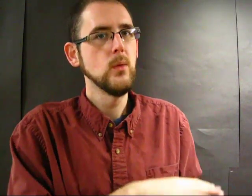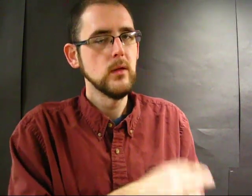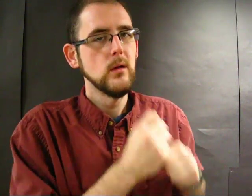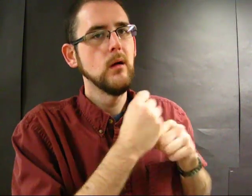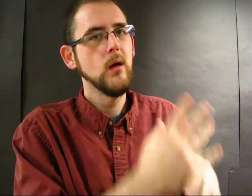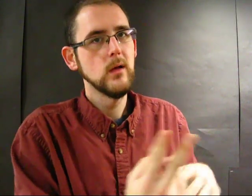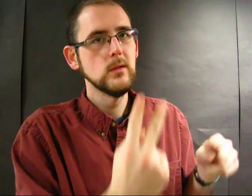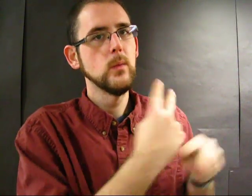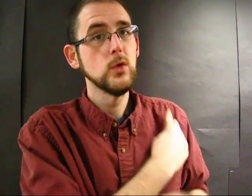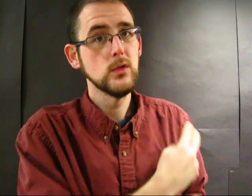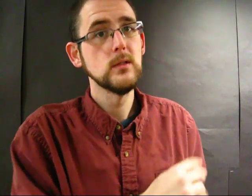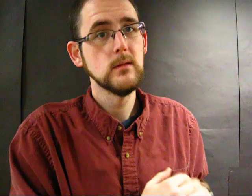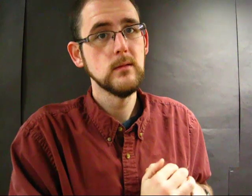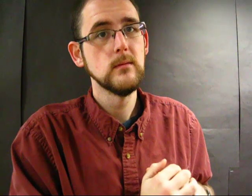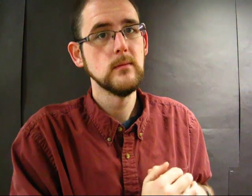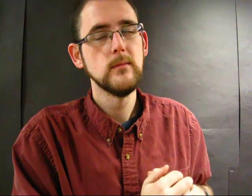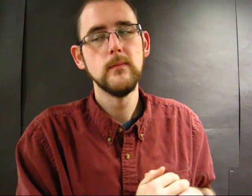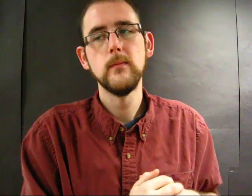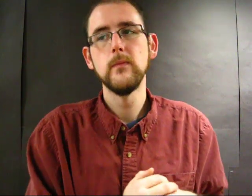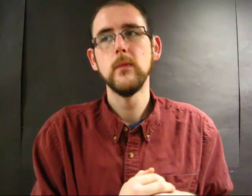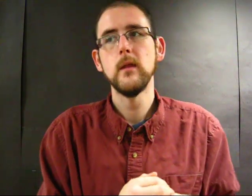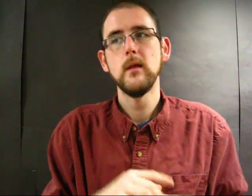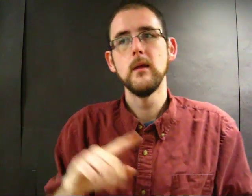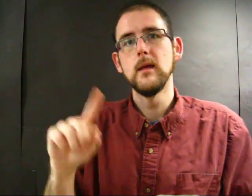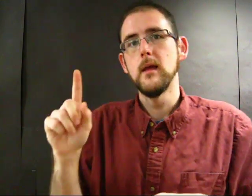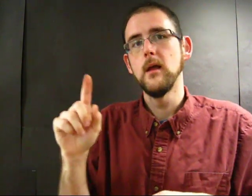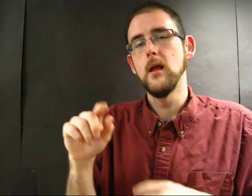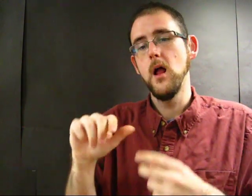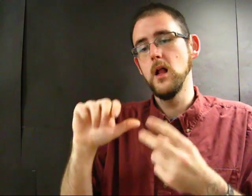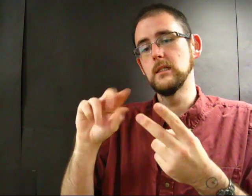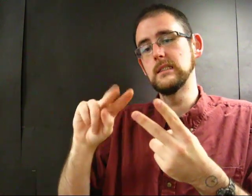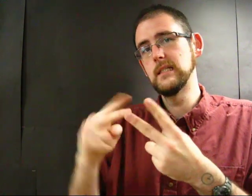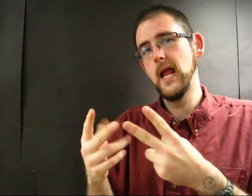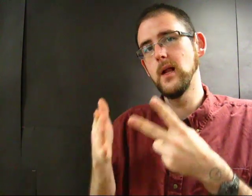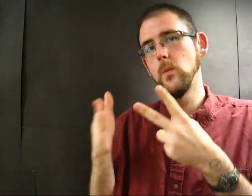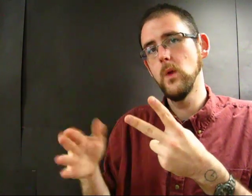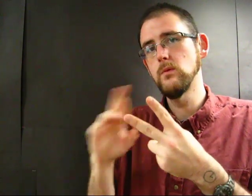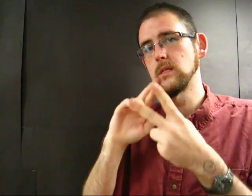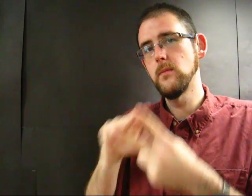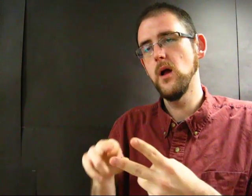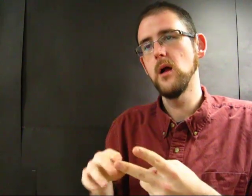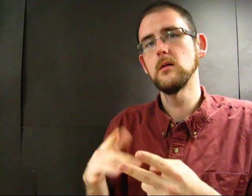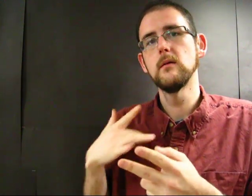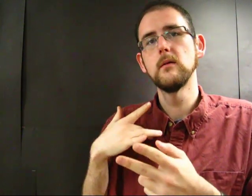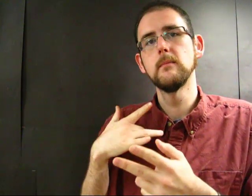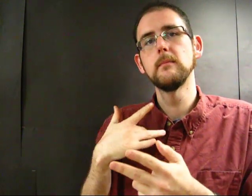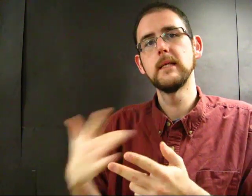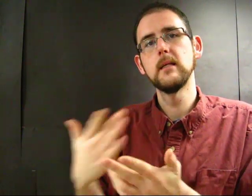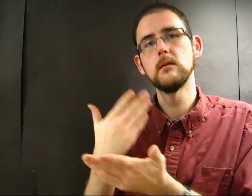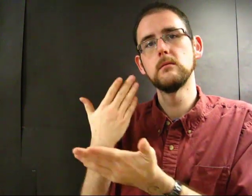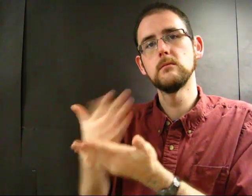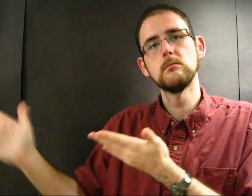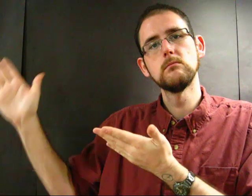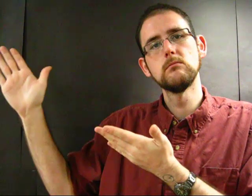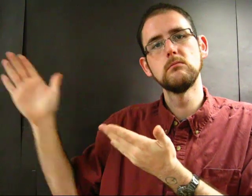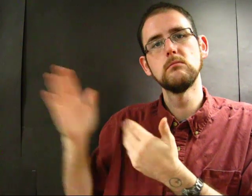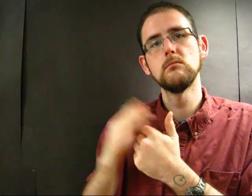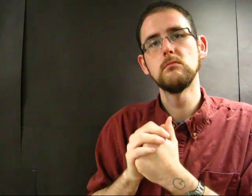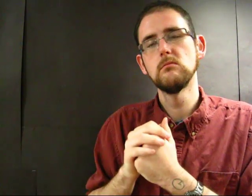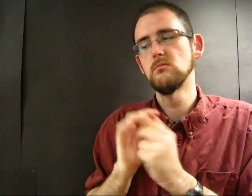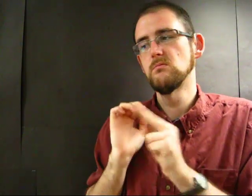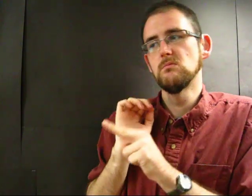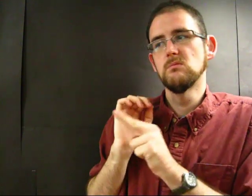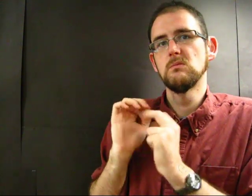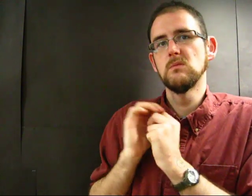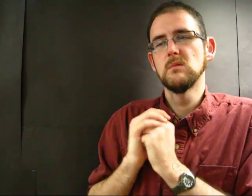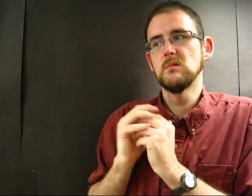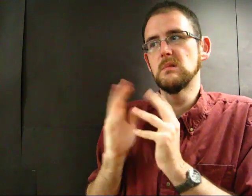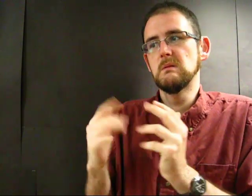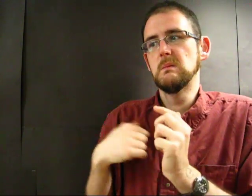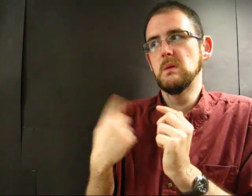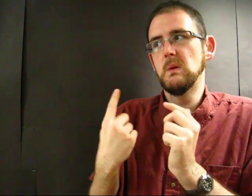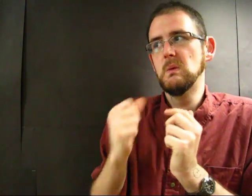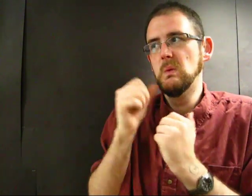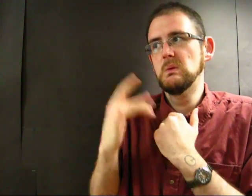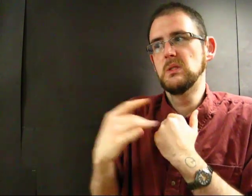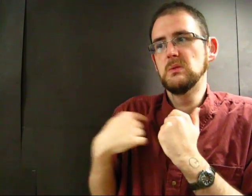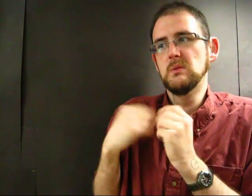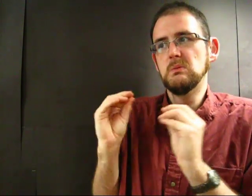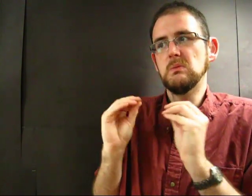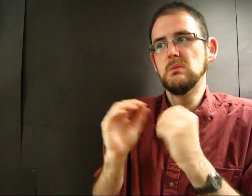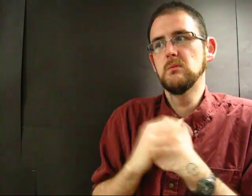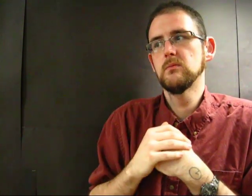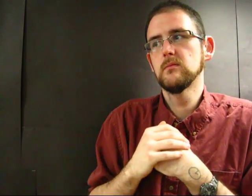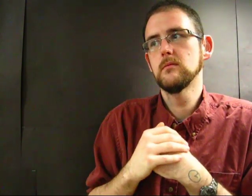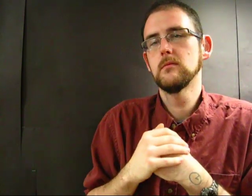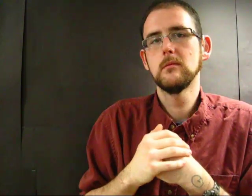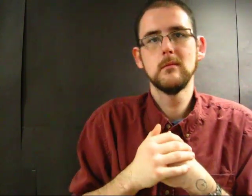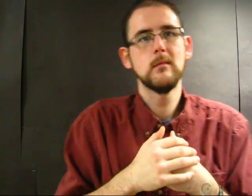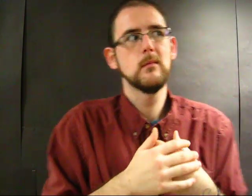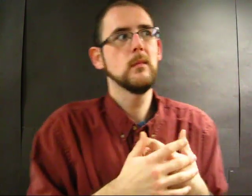them, which exacerbates the illness. The second response is ostracism.